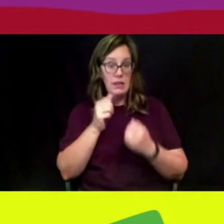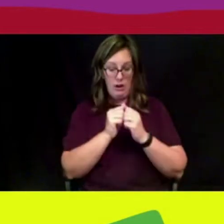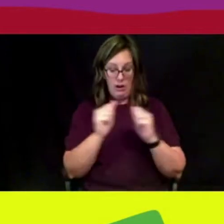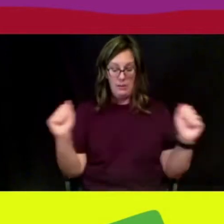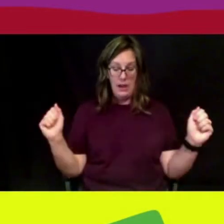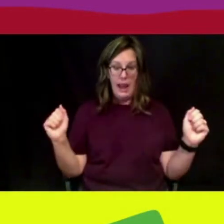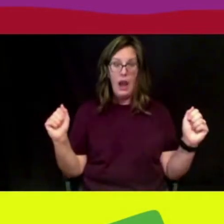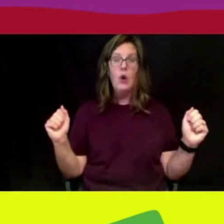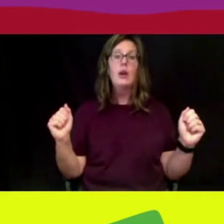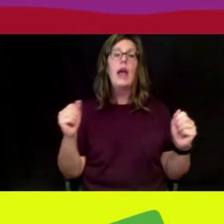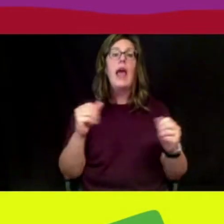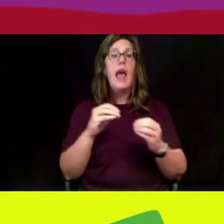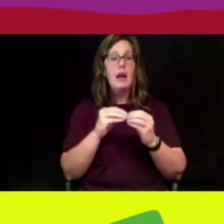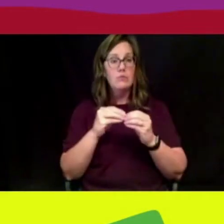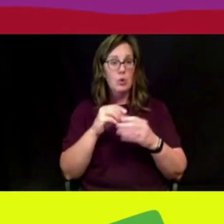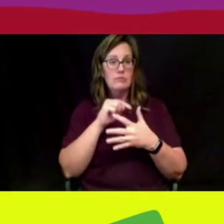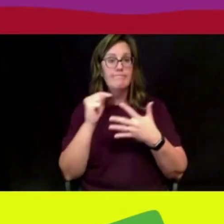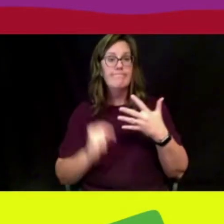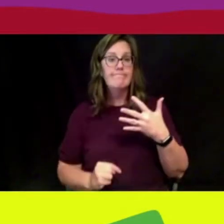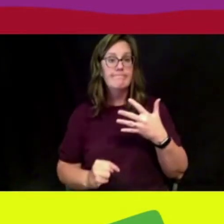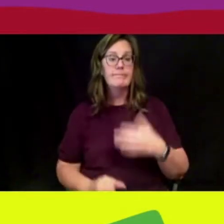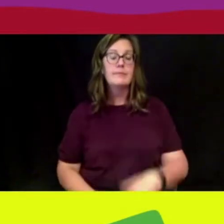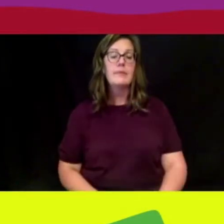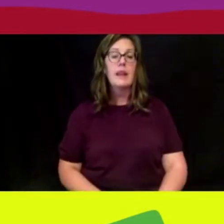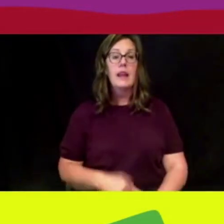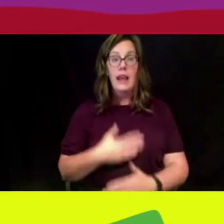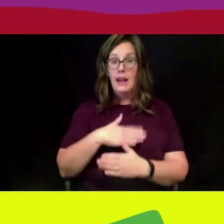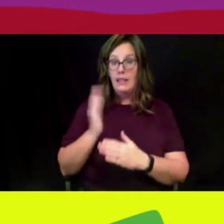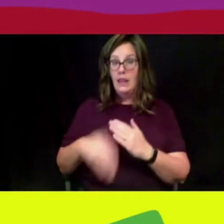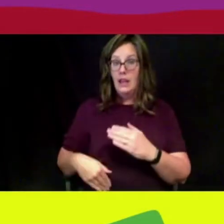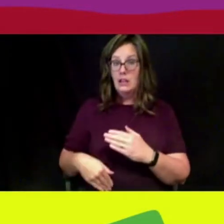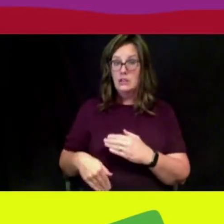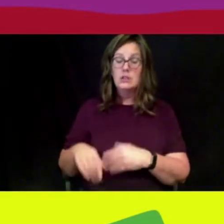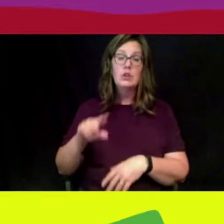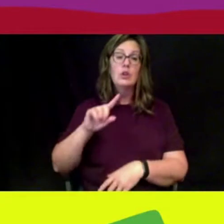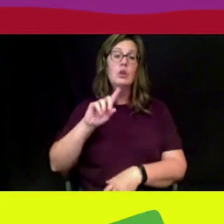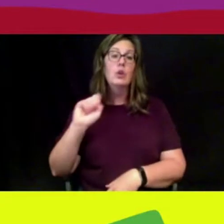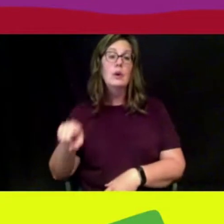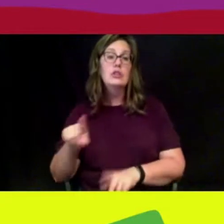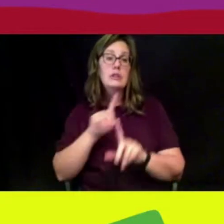things finally at the end we'll have a q a session so if you guys have any questions throughout our